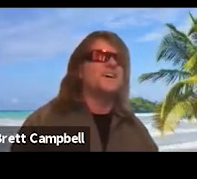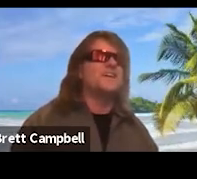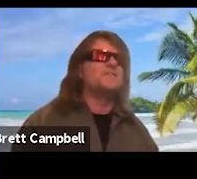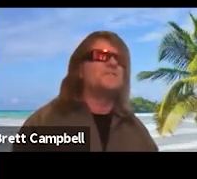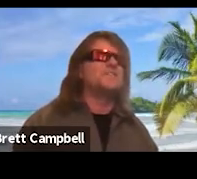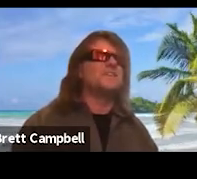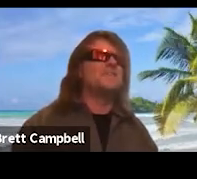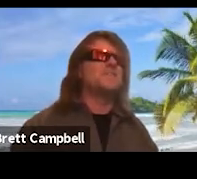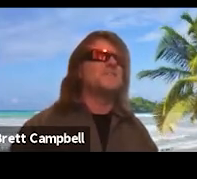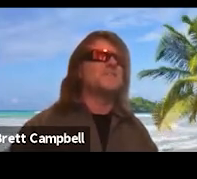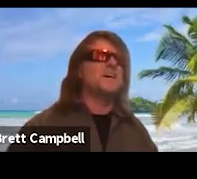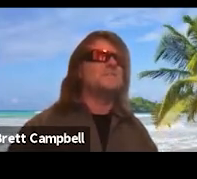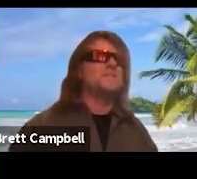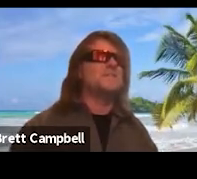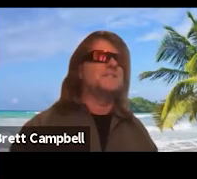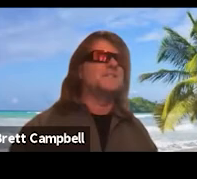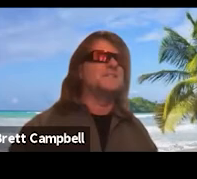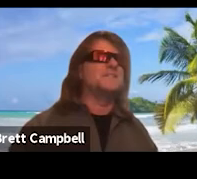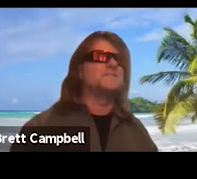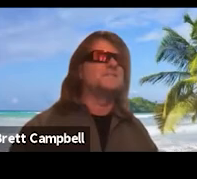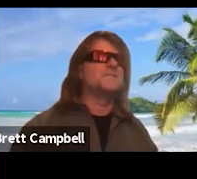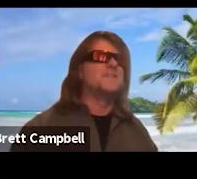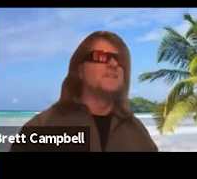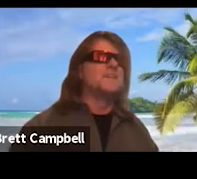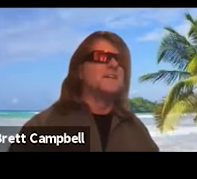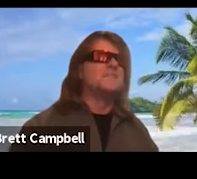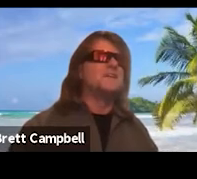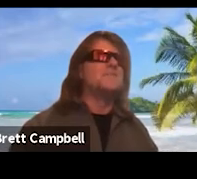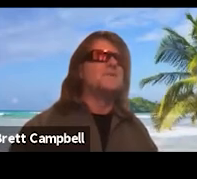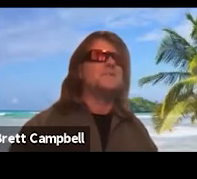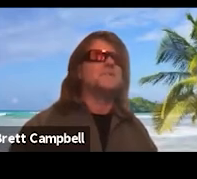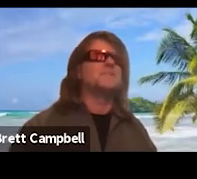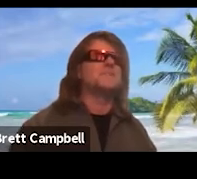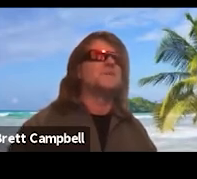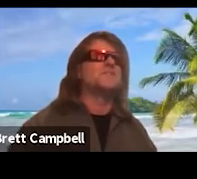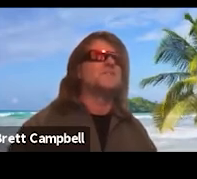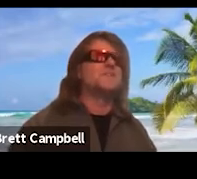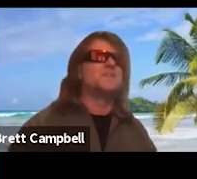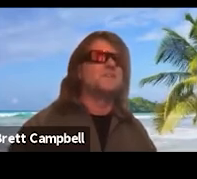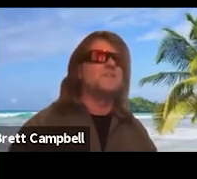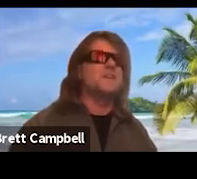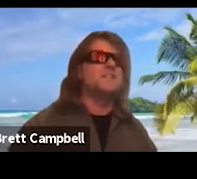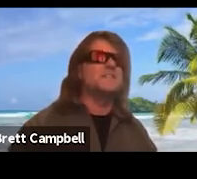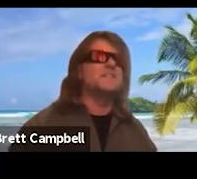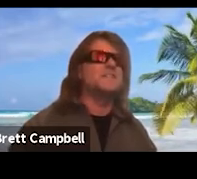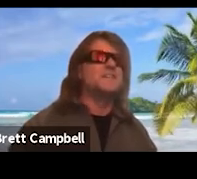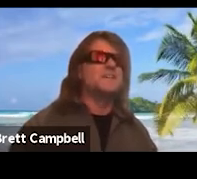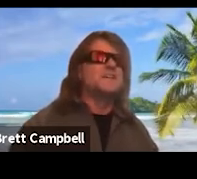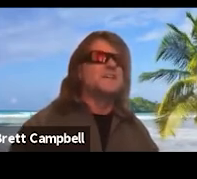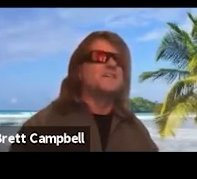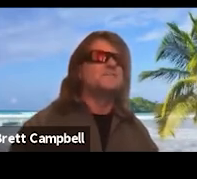I would adapt and develop those skills much earlier than I did.